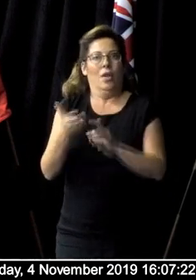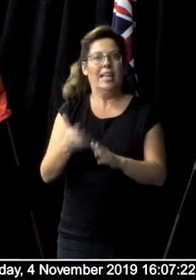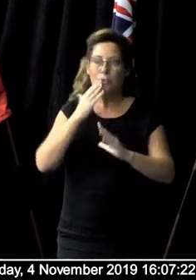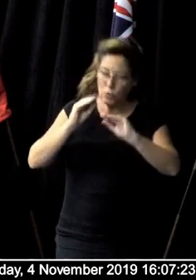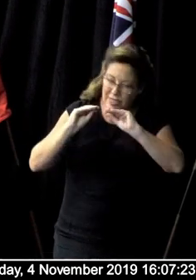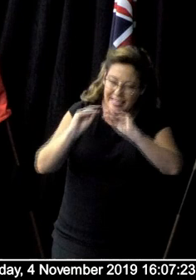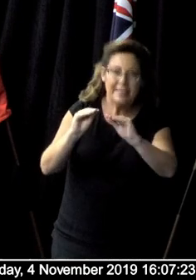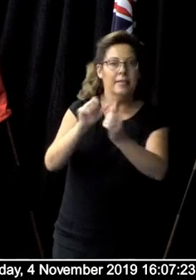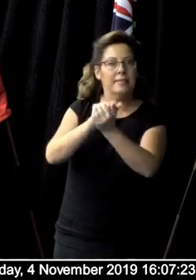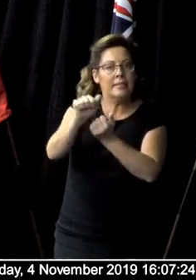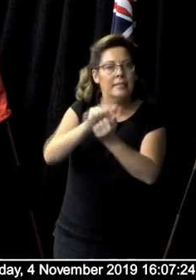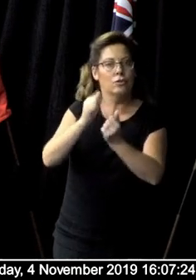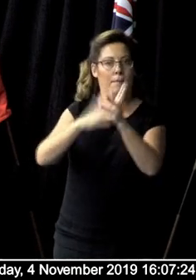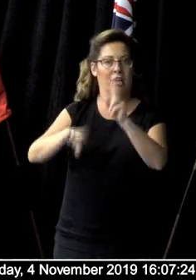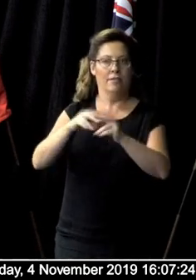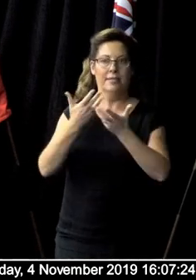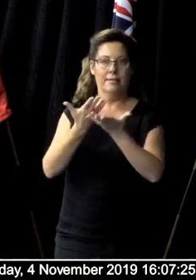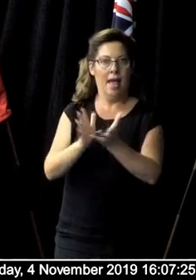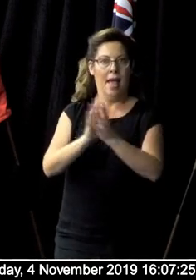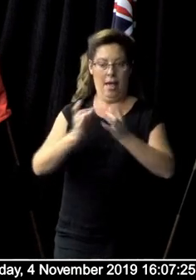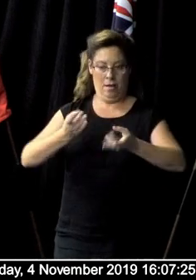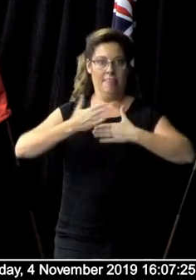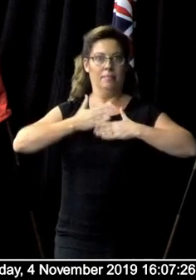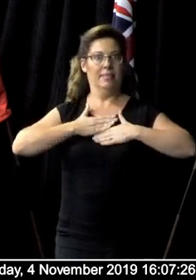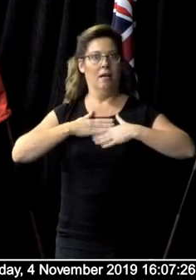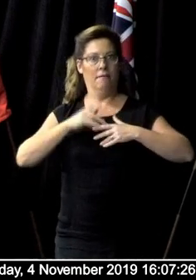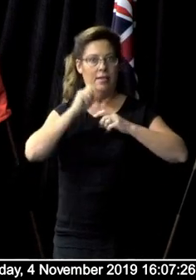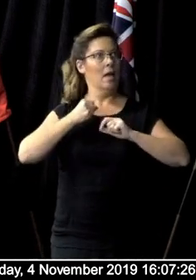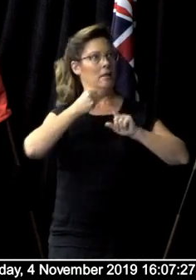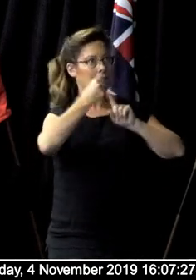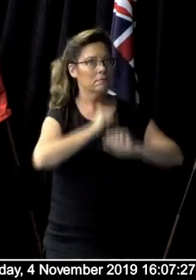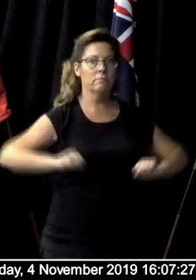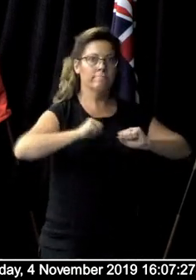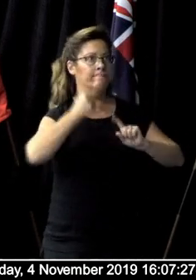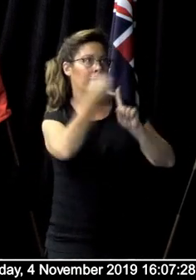self-advocacy, which is something that we – we do as well.